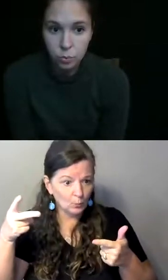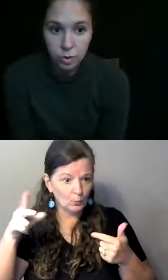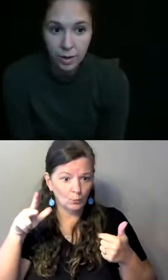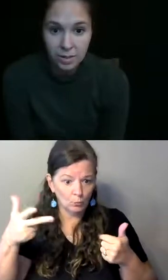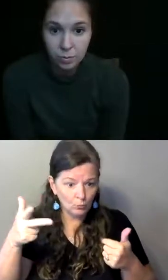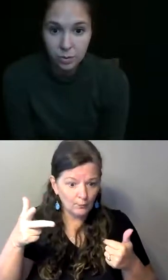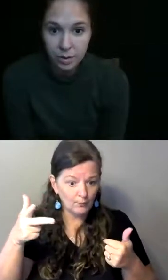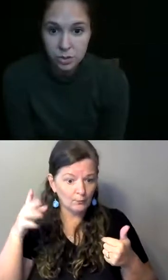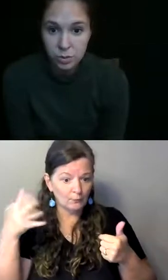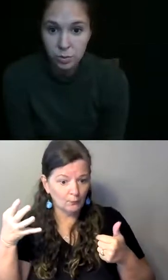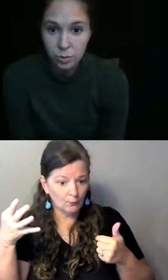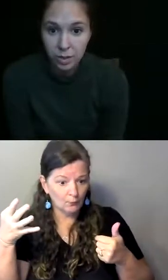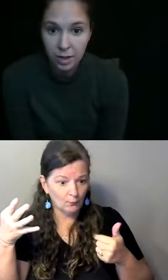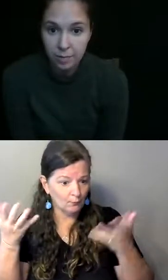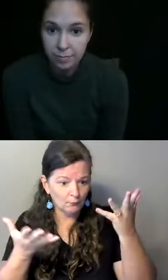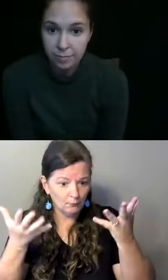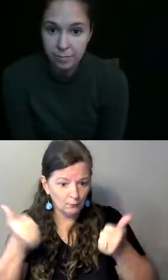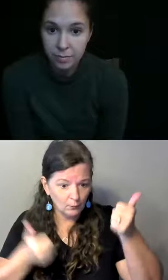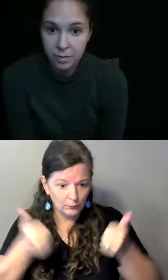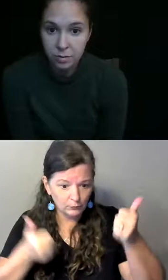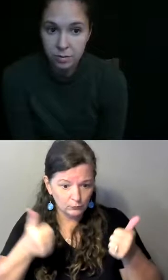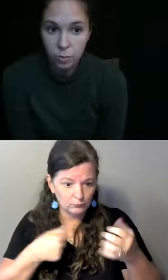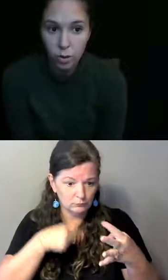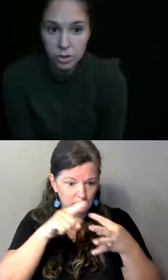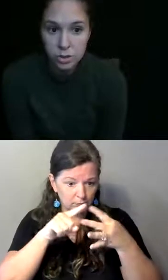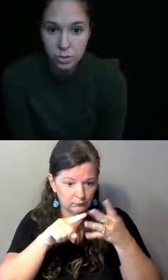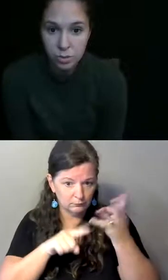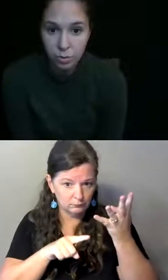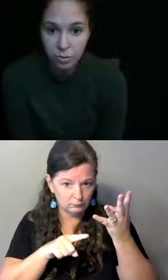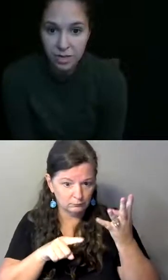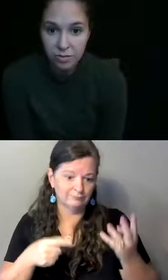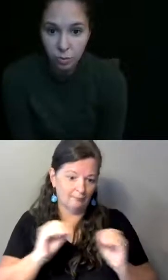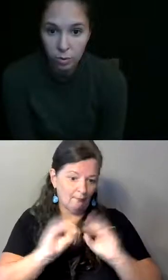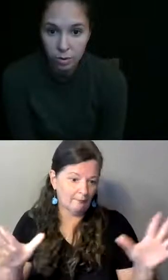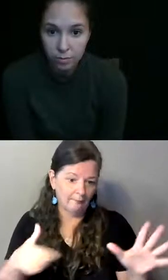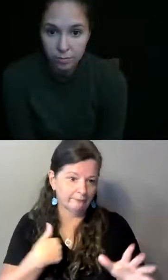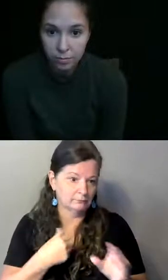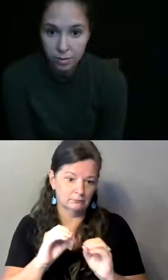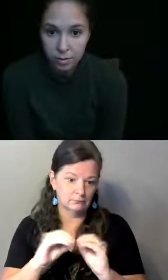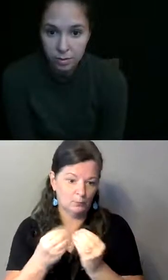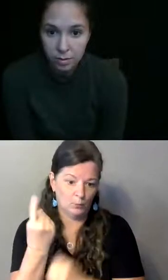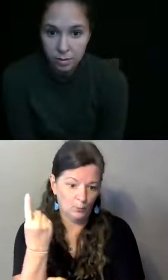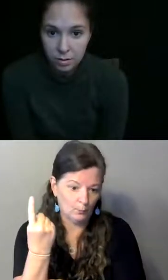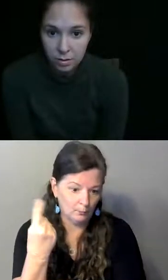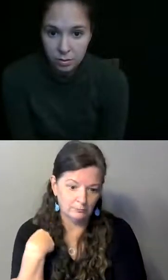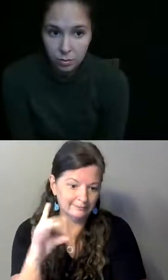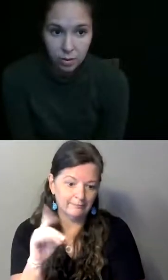What do I do? One, two, three, four. Well,